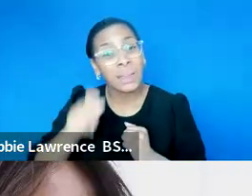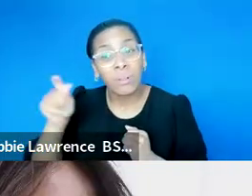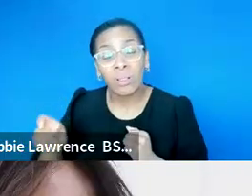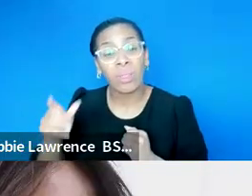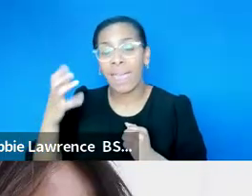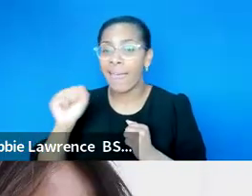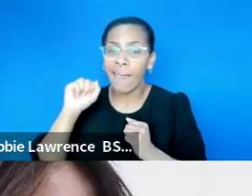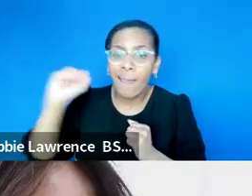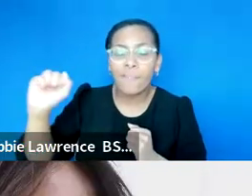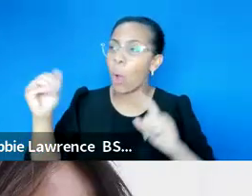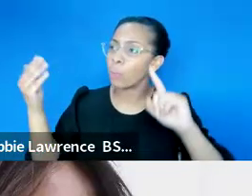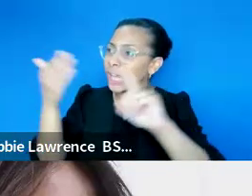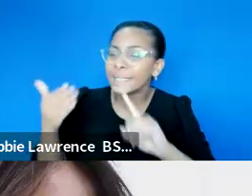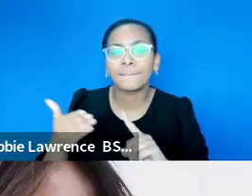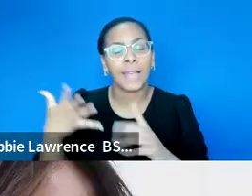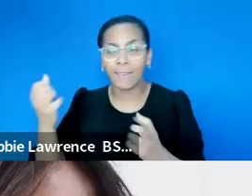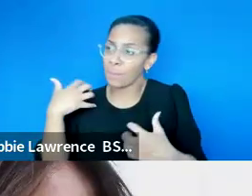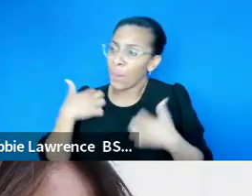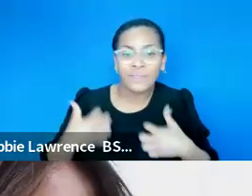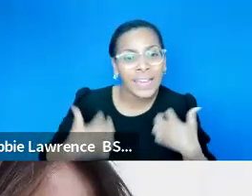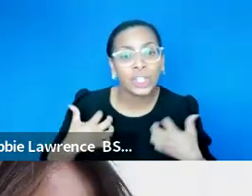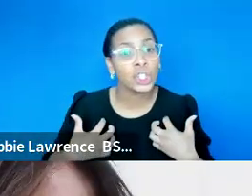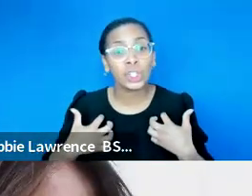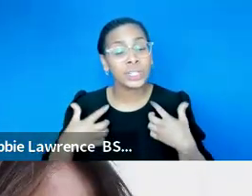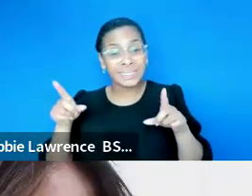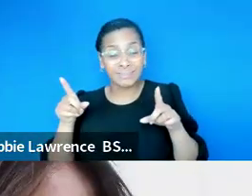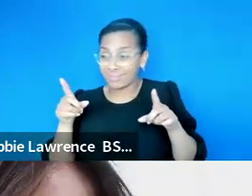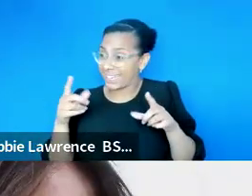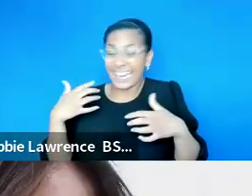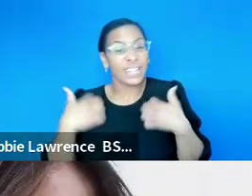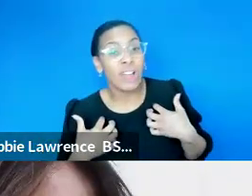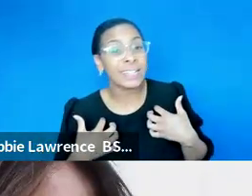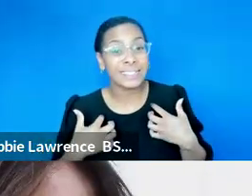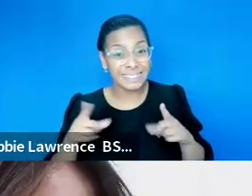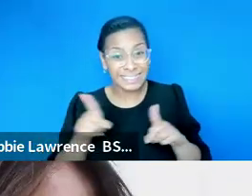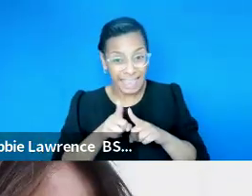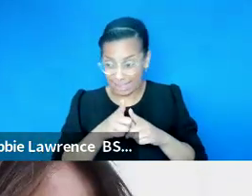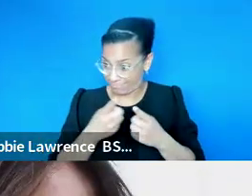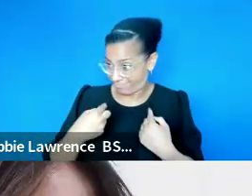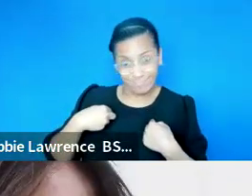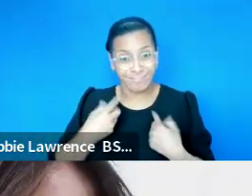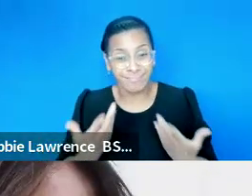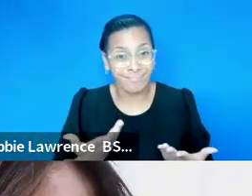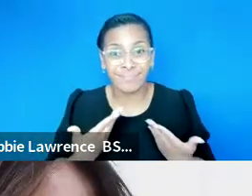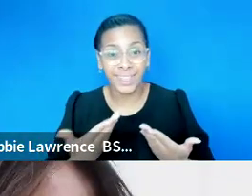So remember they're just another person with the same interests as you, and find these common points of interest to build your